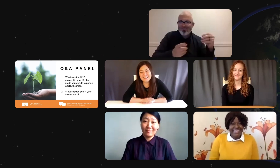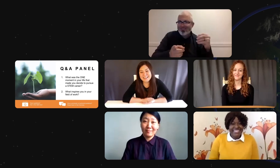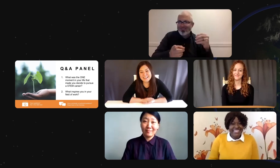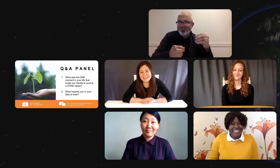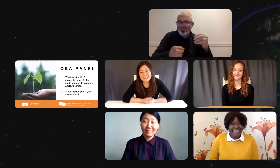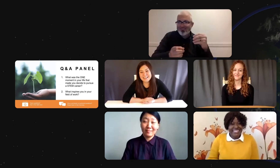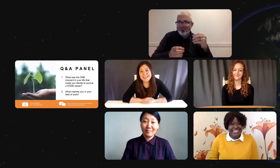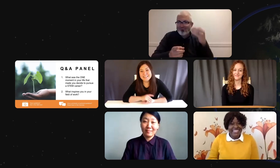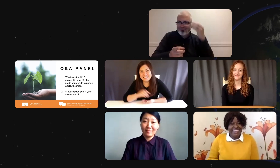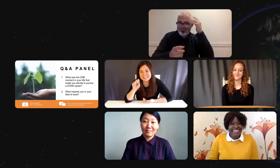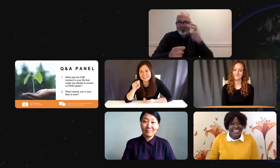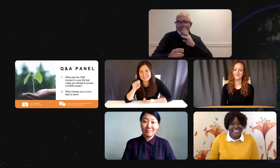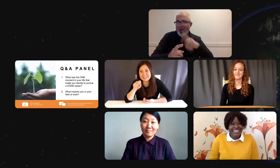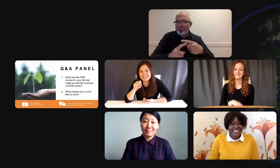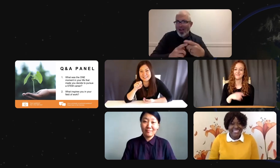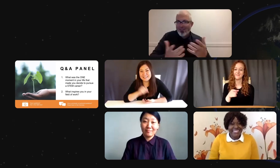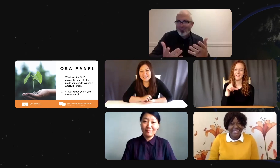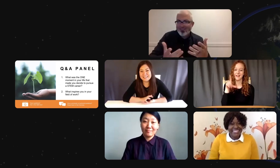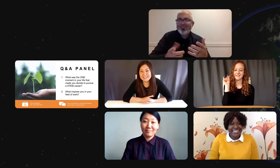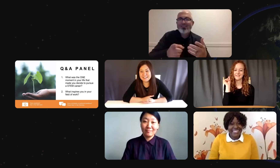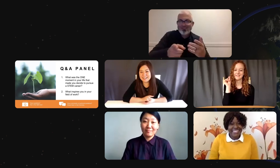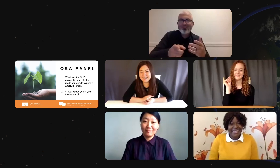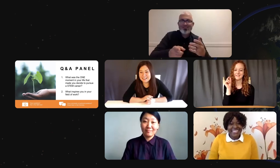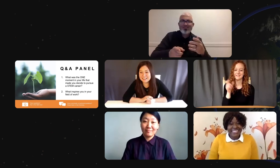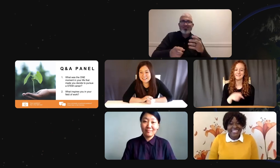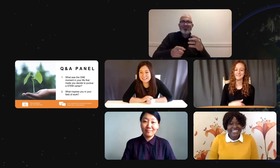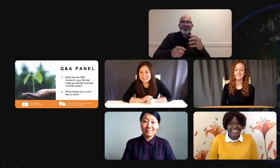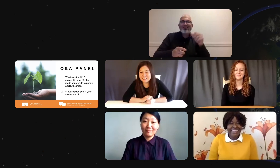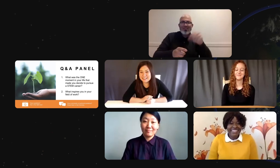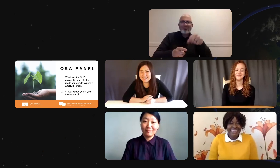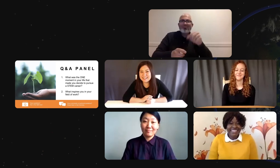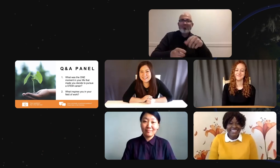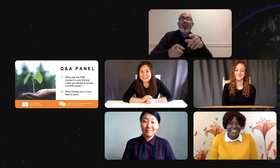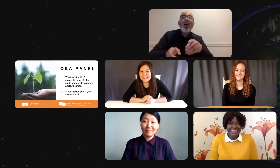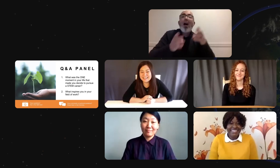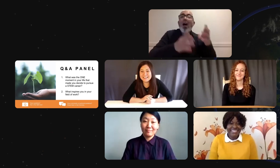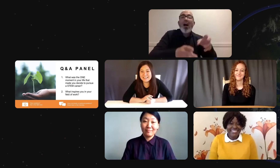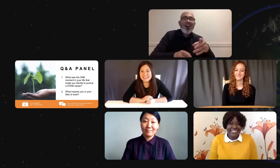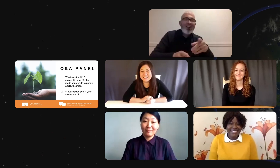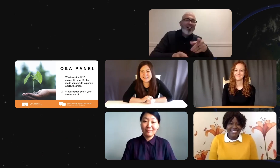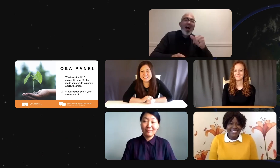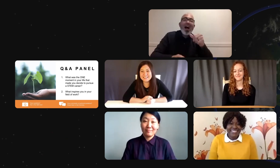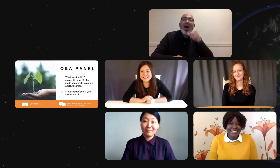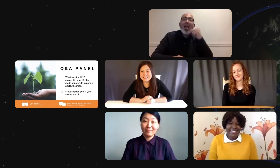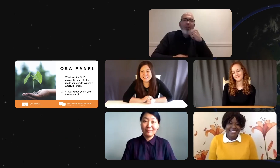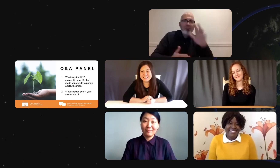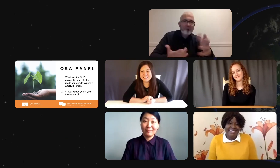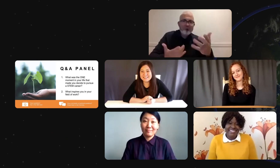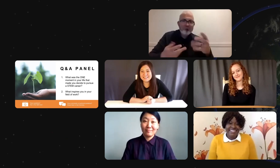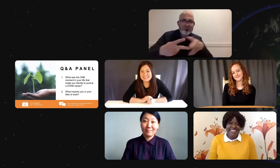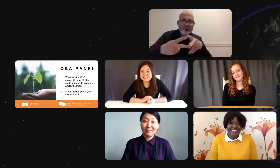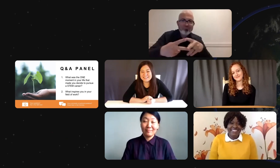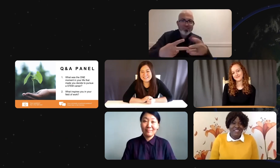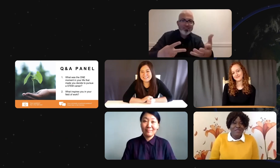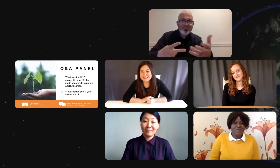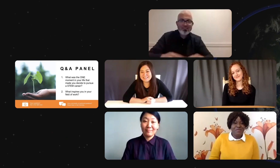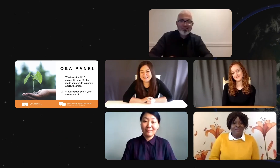So, I hear Gallaudet University also has their power going out. All right, Amie?